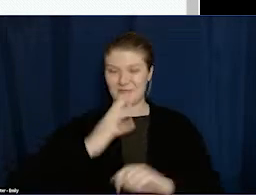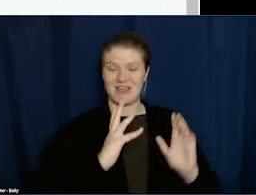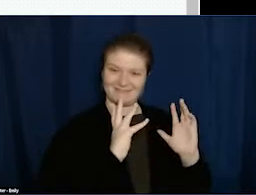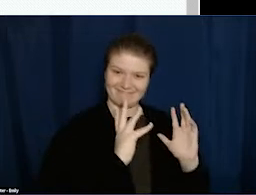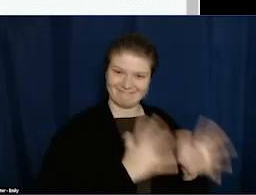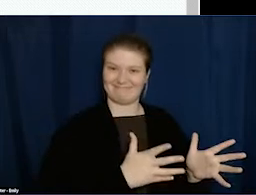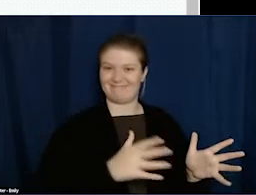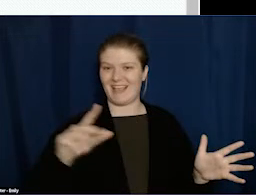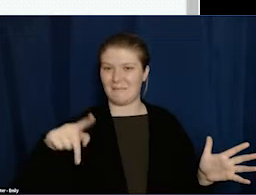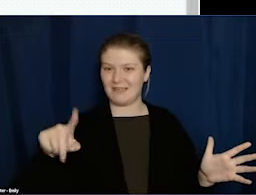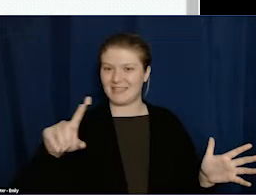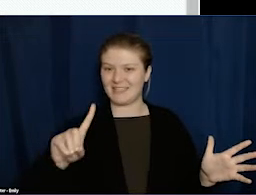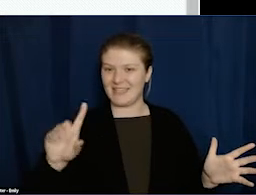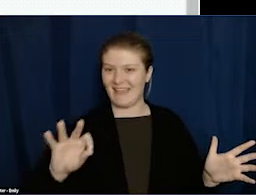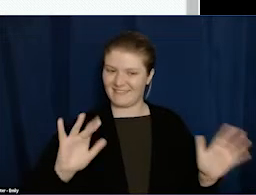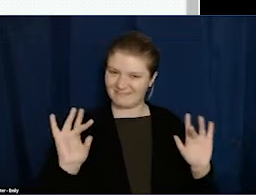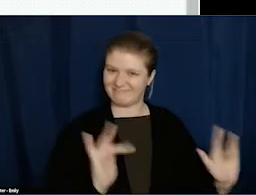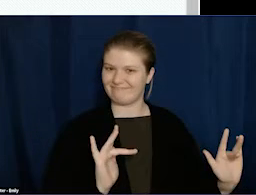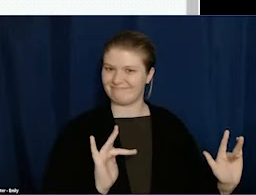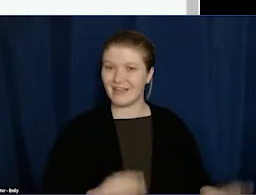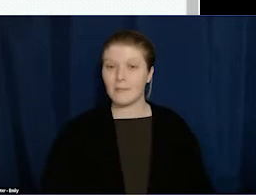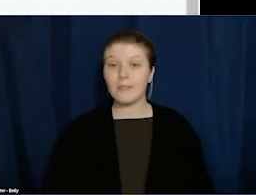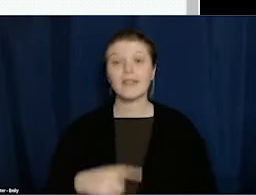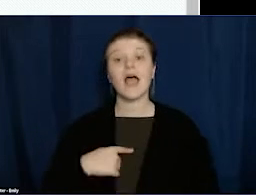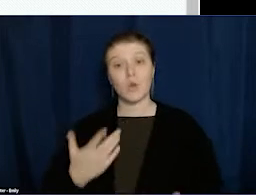So I highly recommend the community to start now in SciENcv,